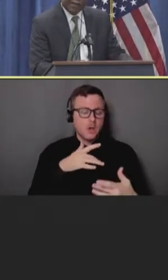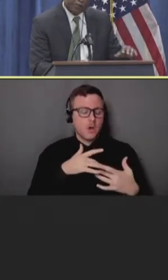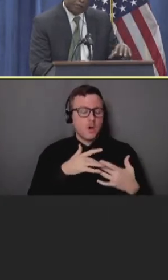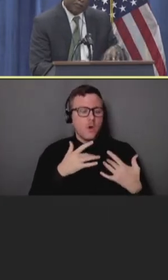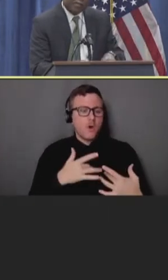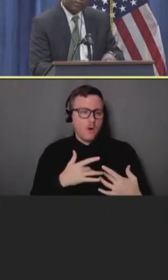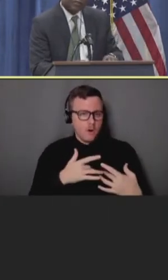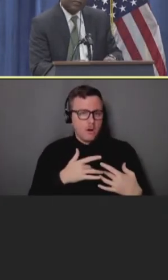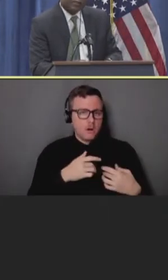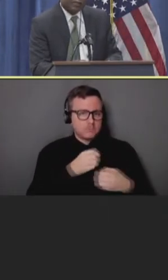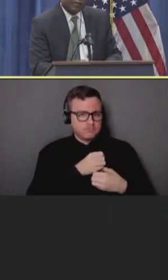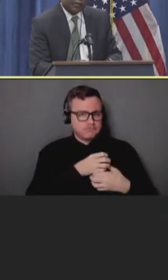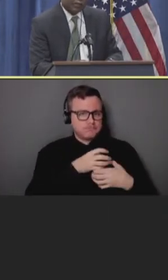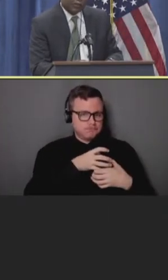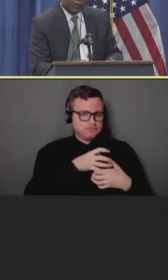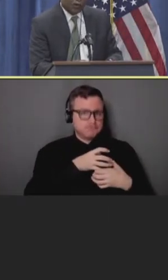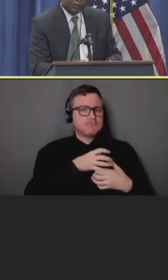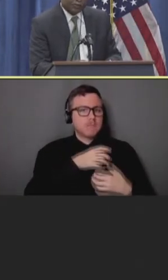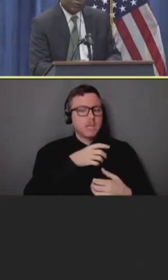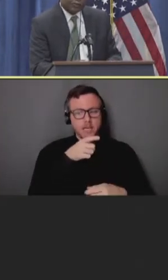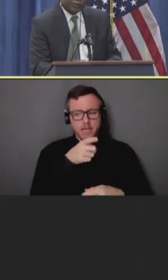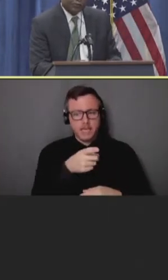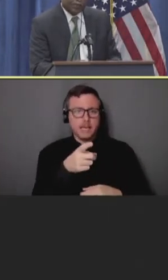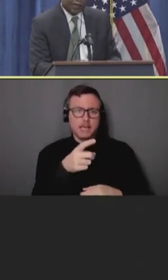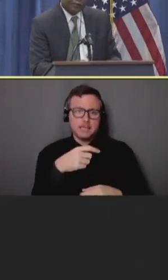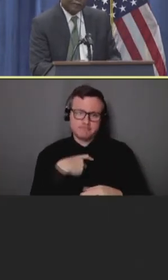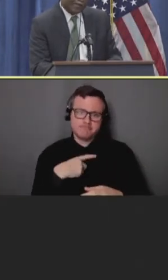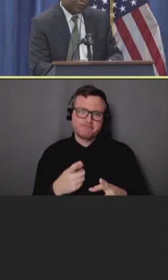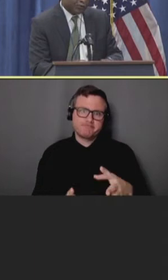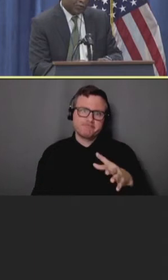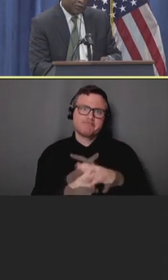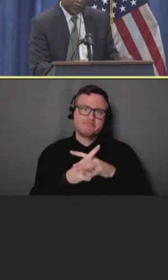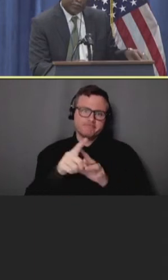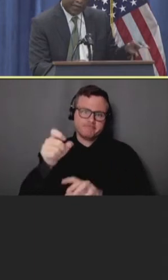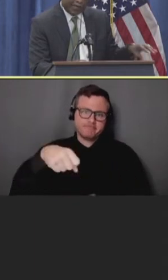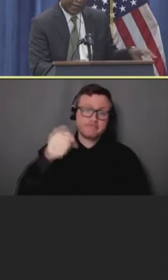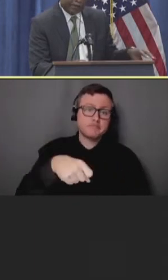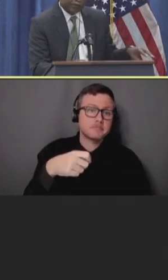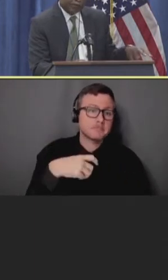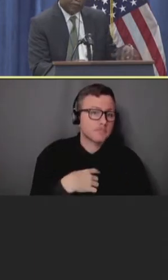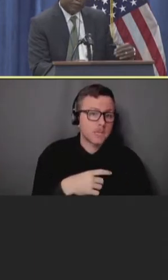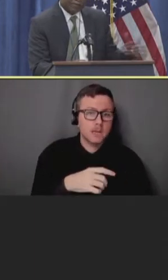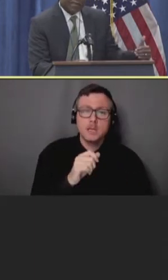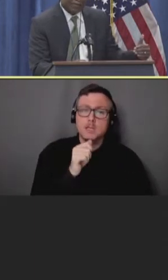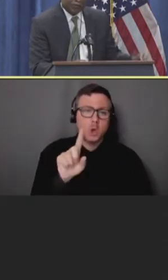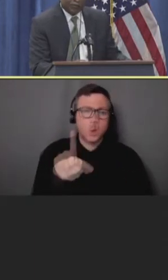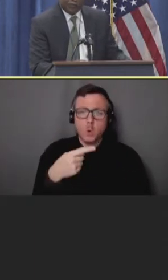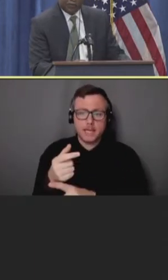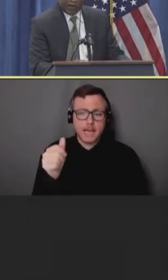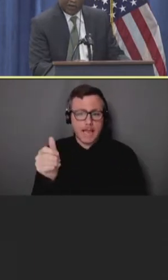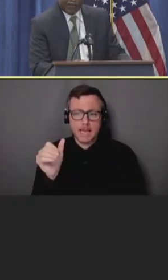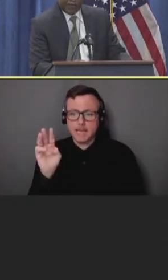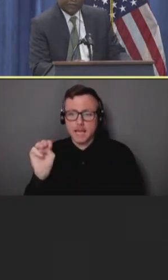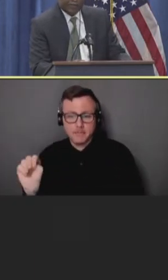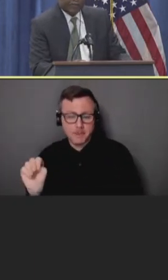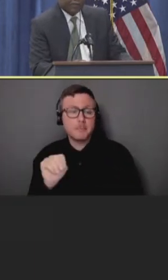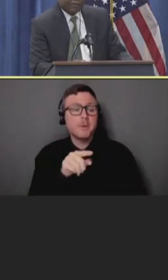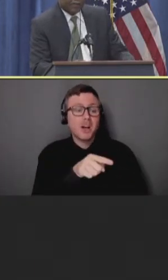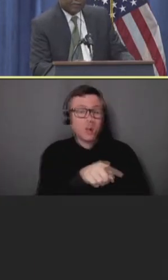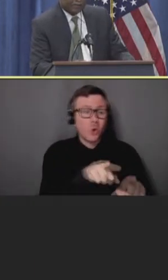and especially in regards to not just ACAM2000, but even with the Dryvax vaccine.